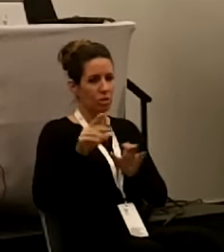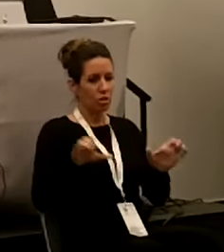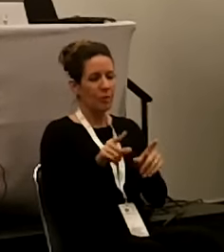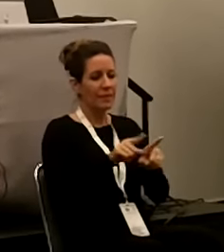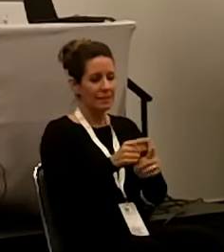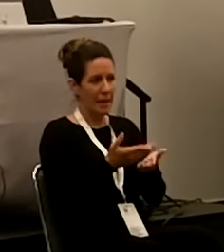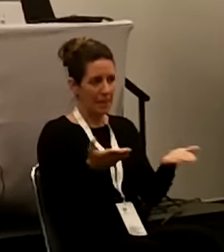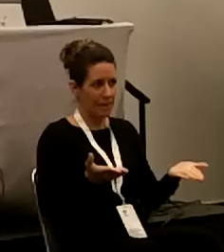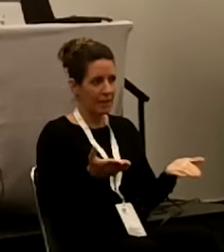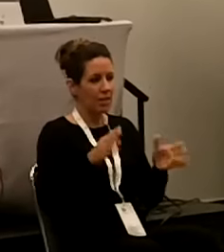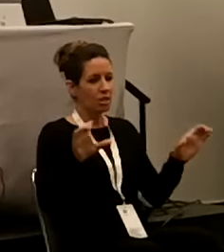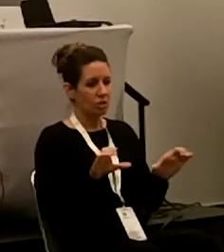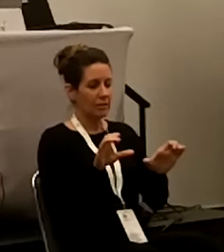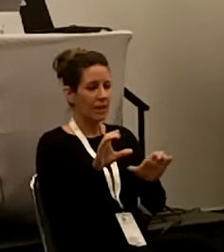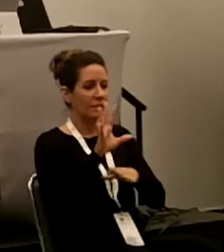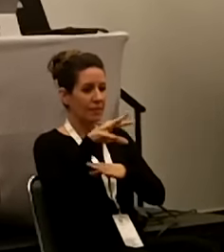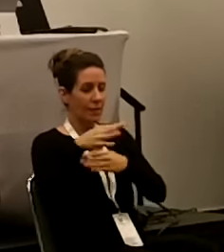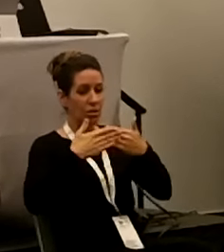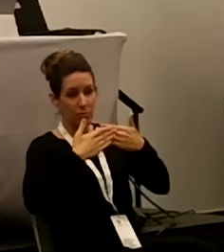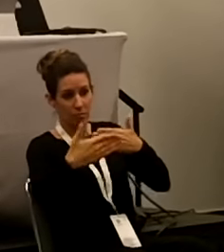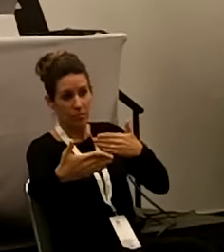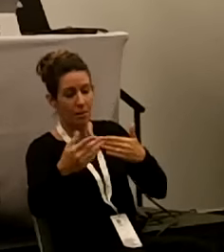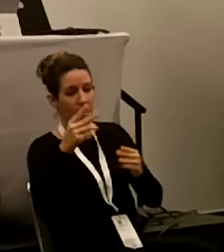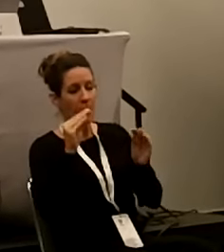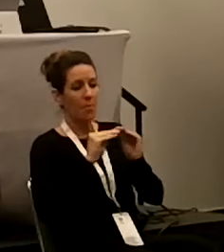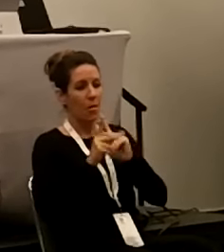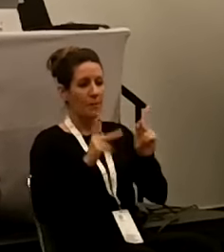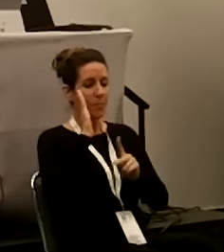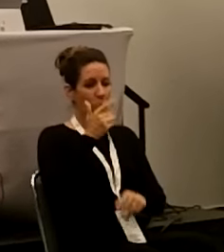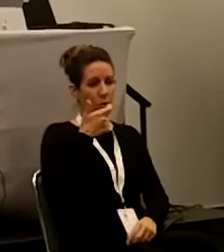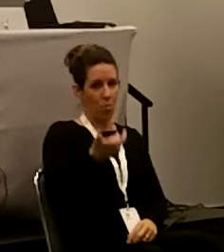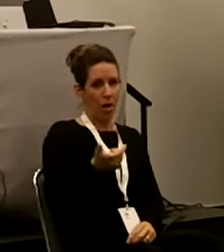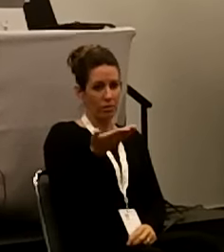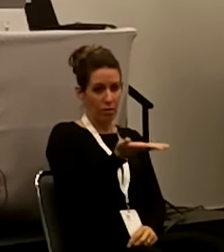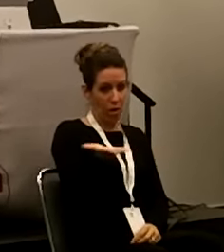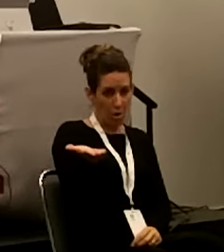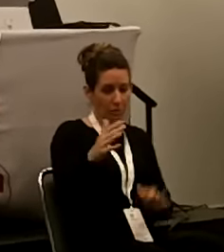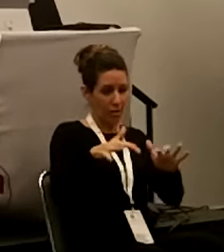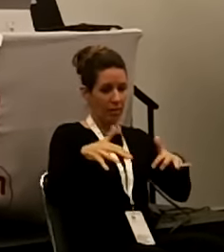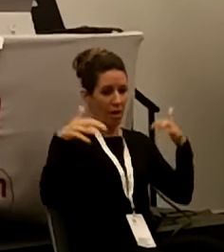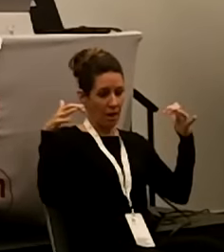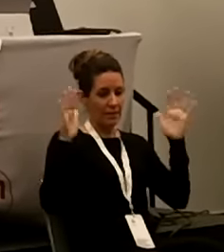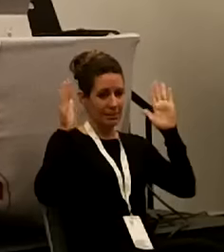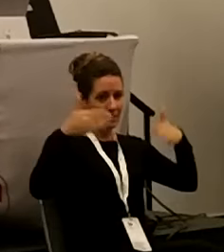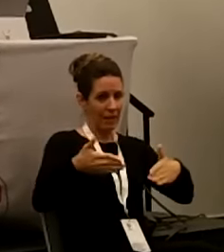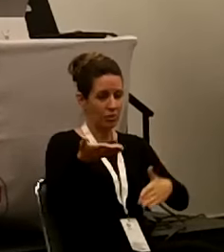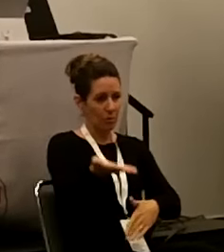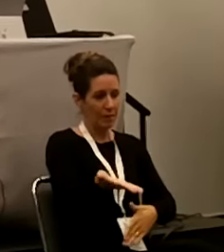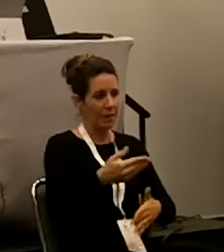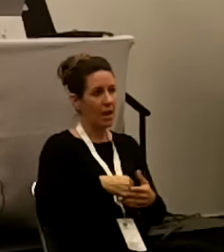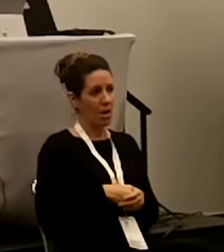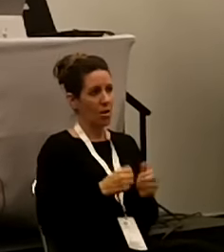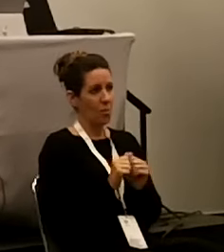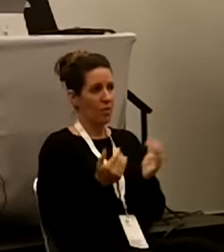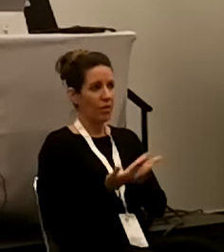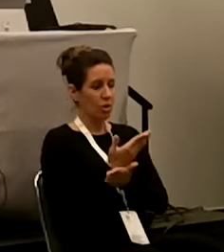doing the videos that come forward because that's what more people are gonna pay attention to, that's where your audience potential is gonna come in a lot better when the new videos come up.